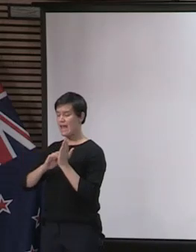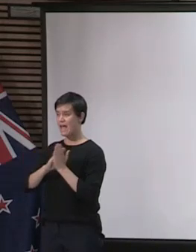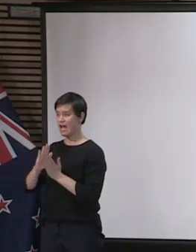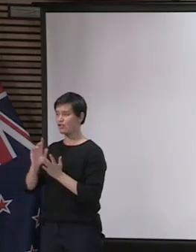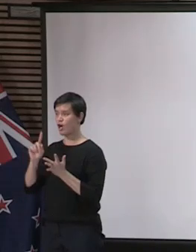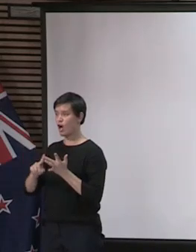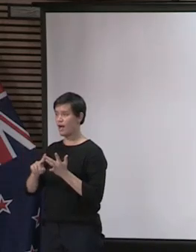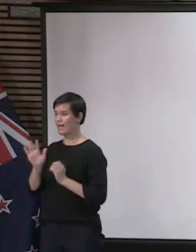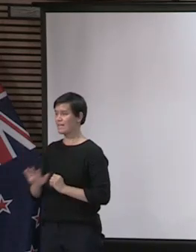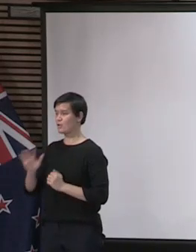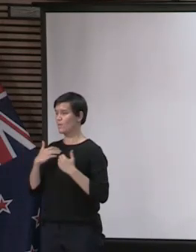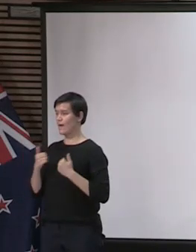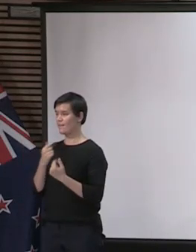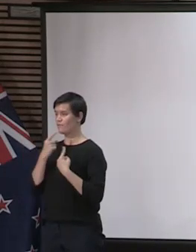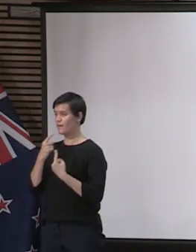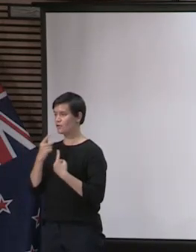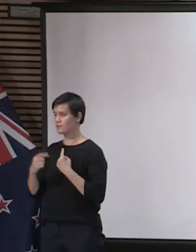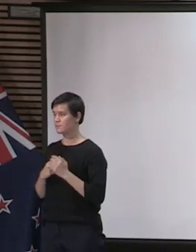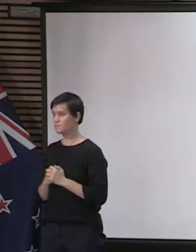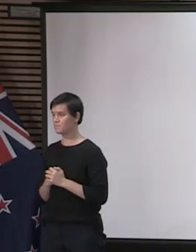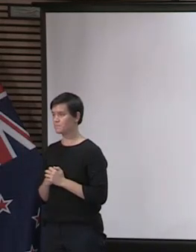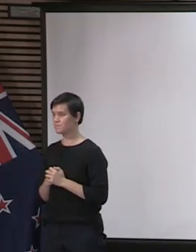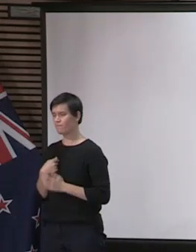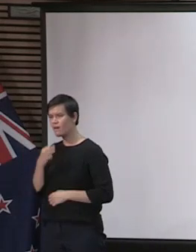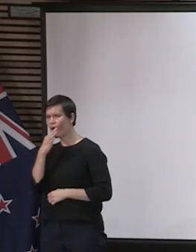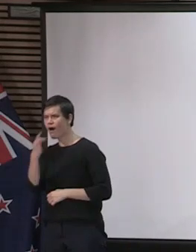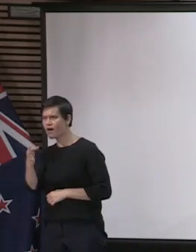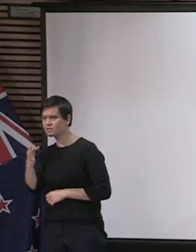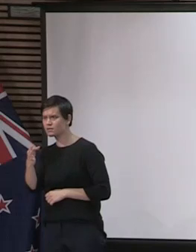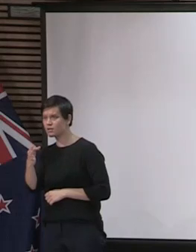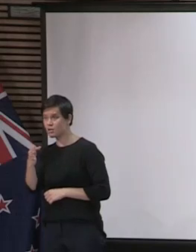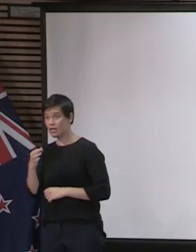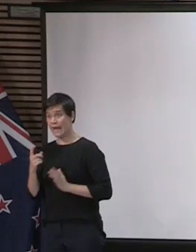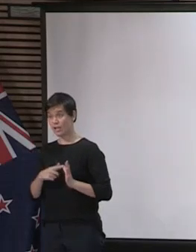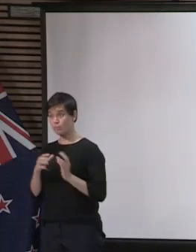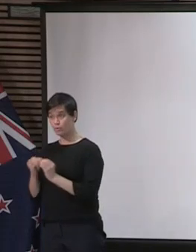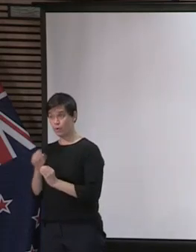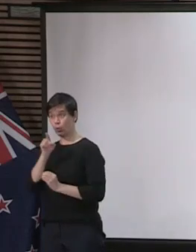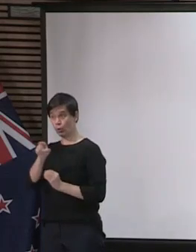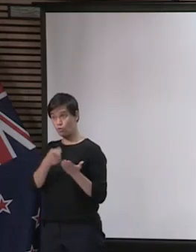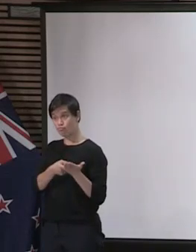address information, goes into the NHI at that time. So it is very contemporary.